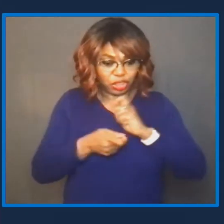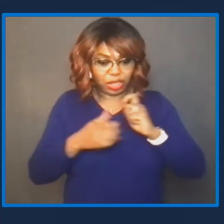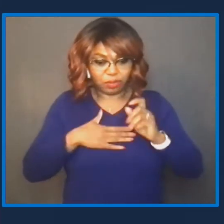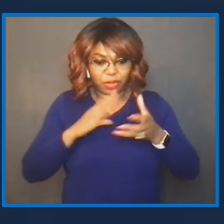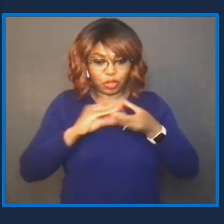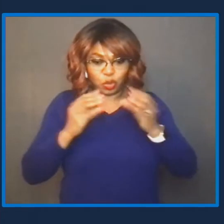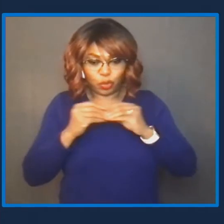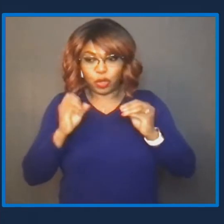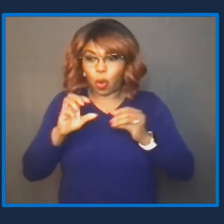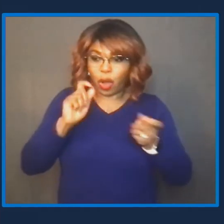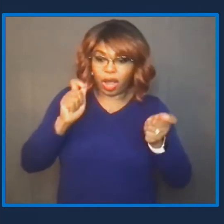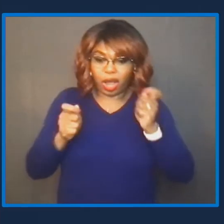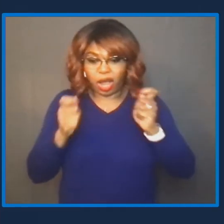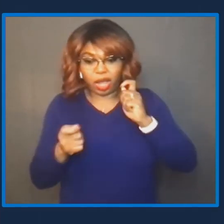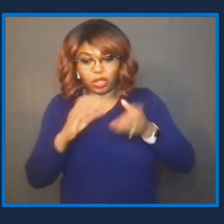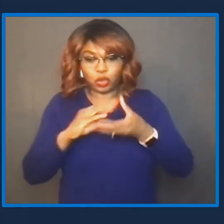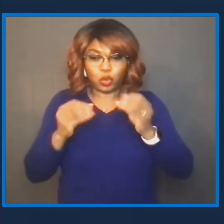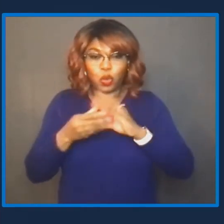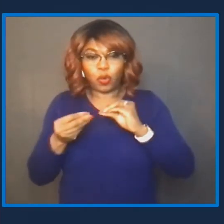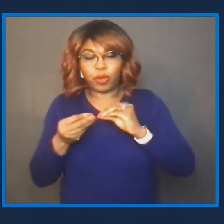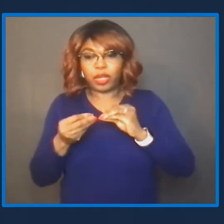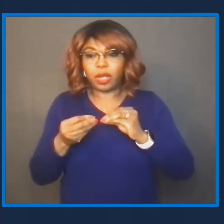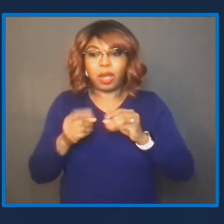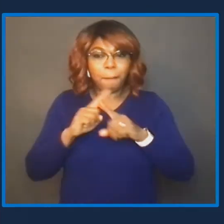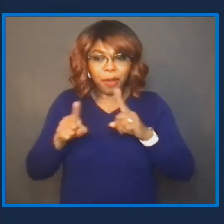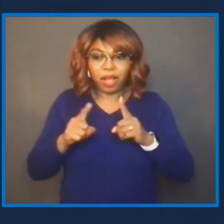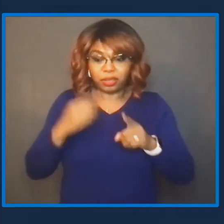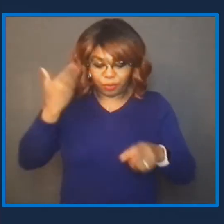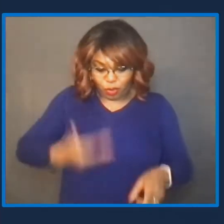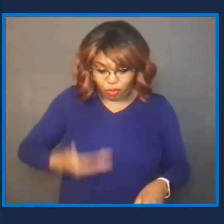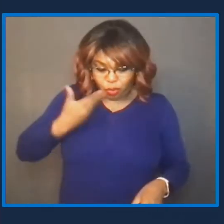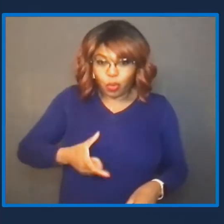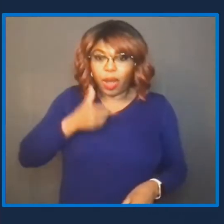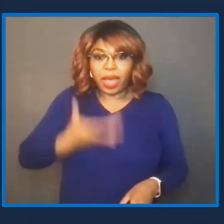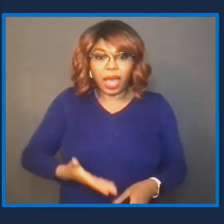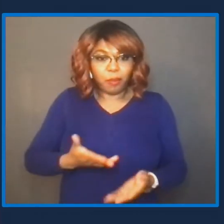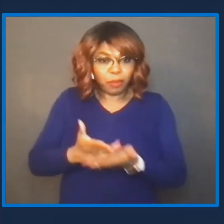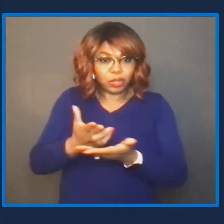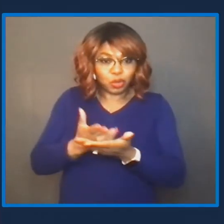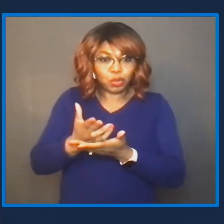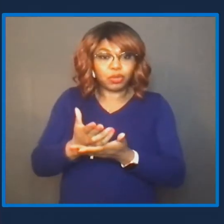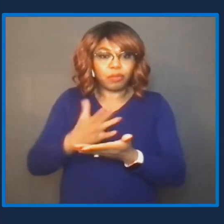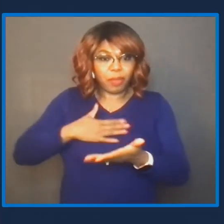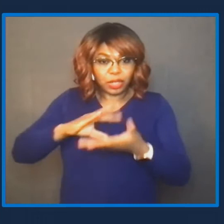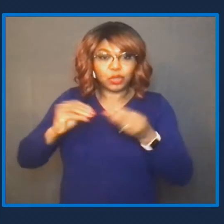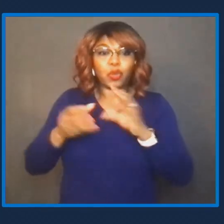just be who I am, tell the truth of my story, hear other people talk about their stories.